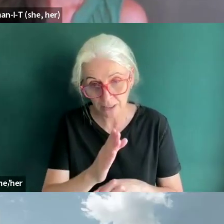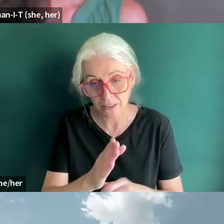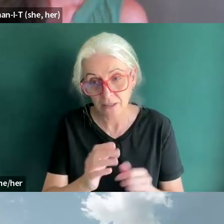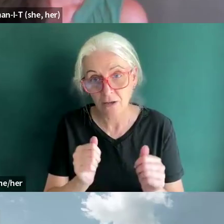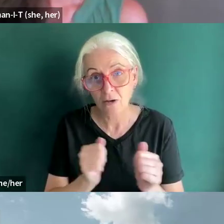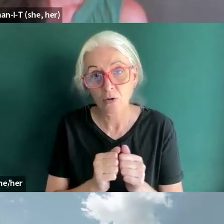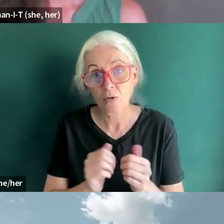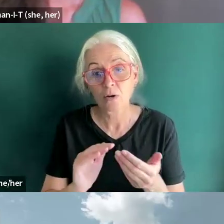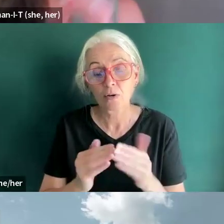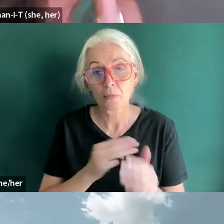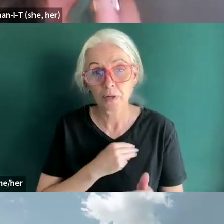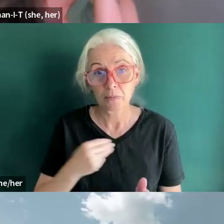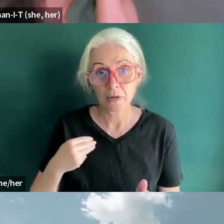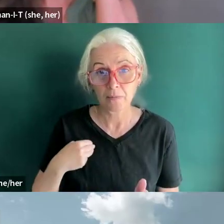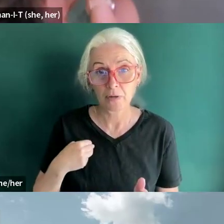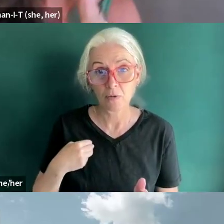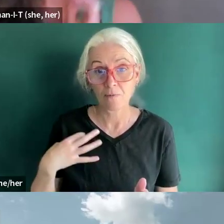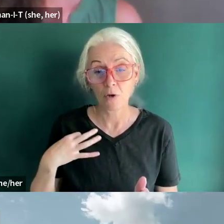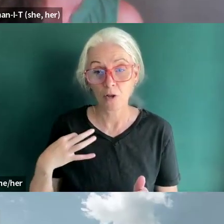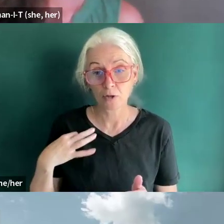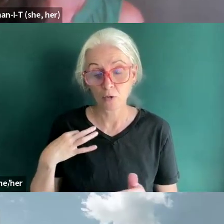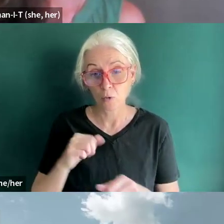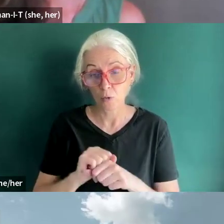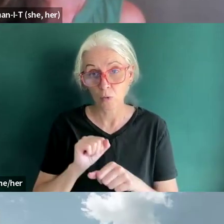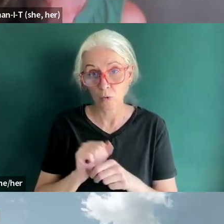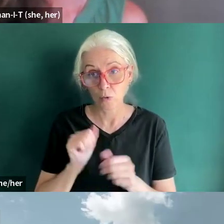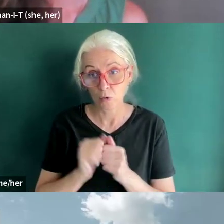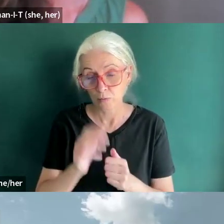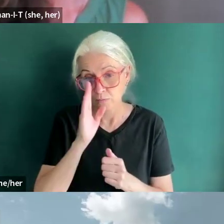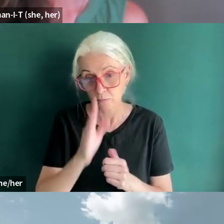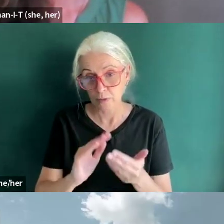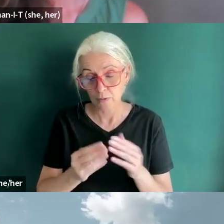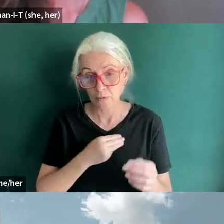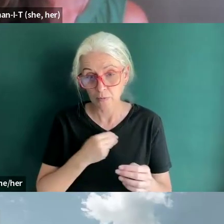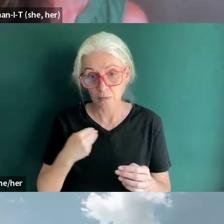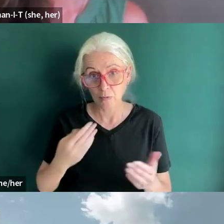community members, or even volunteers working directly with the community members, we offer a